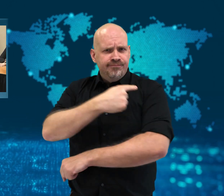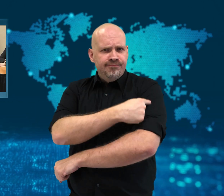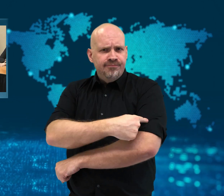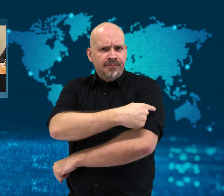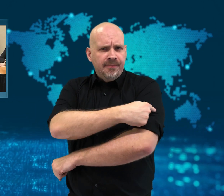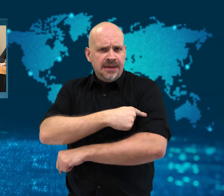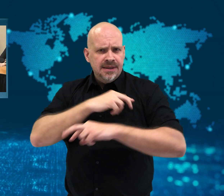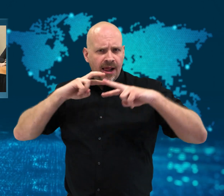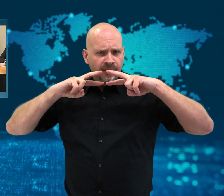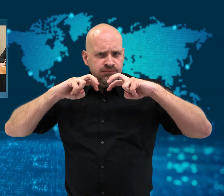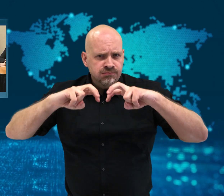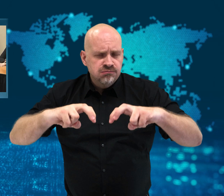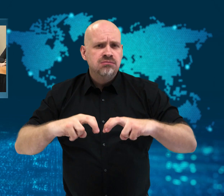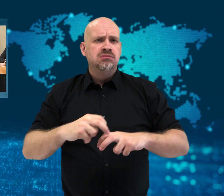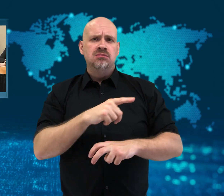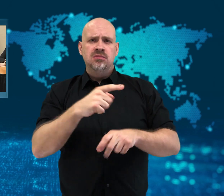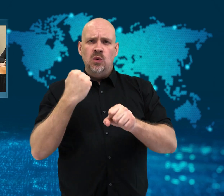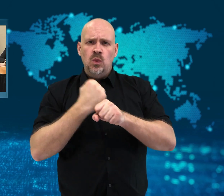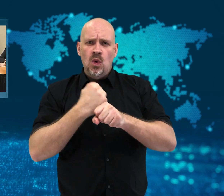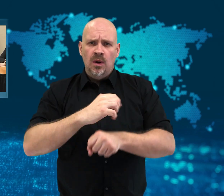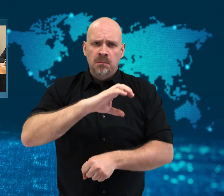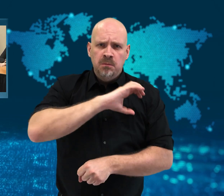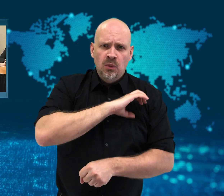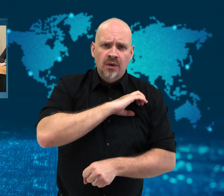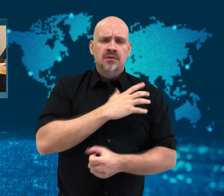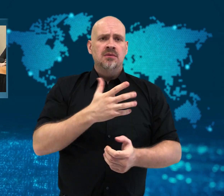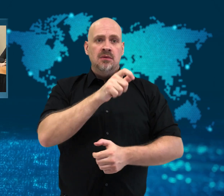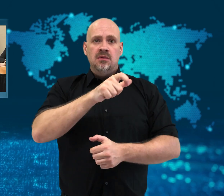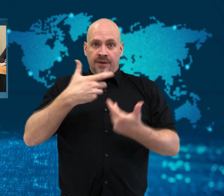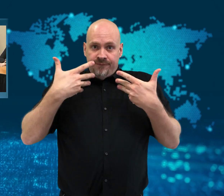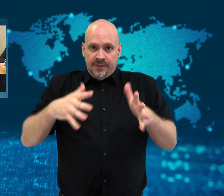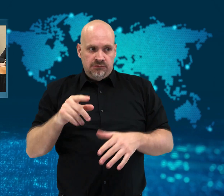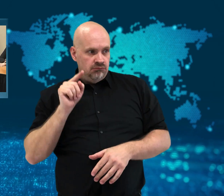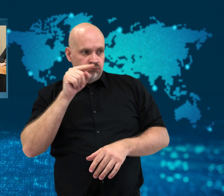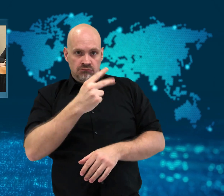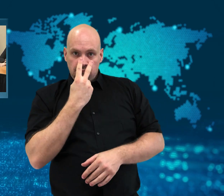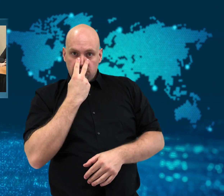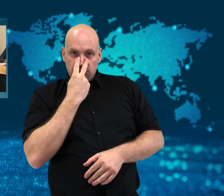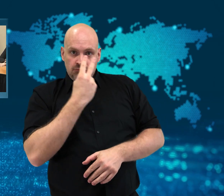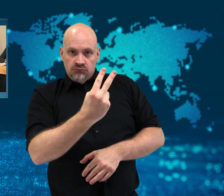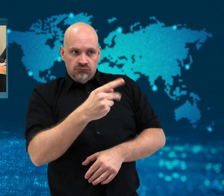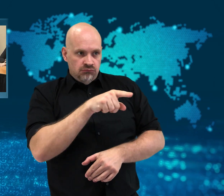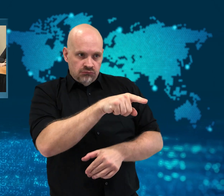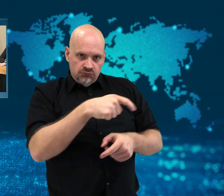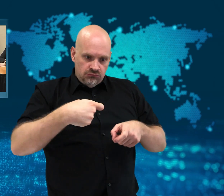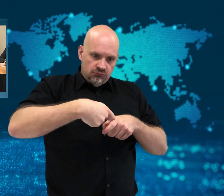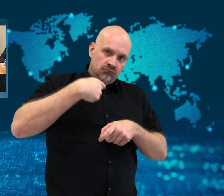Chauvin will be sentenced in 8 weeks.